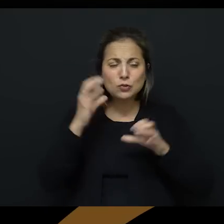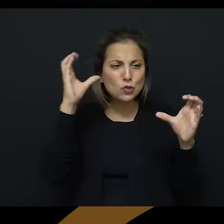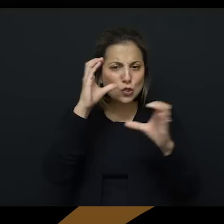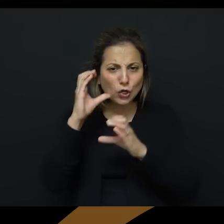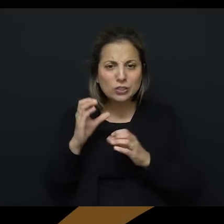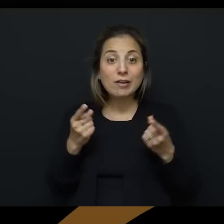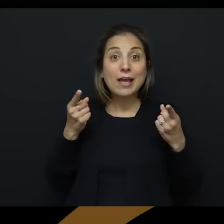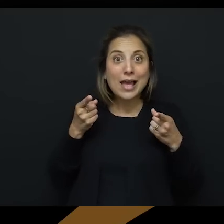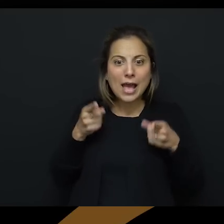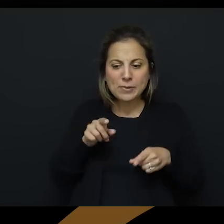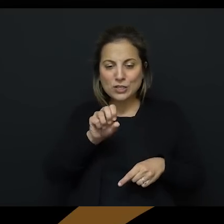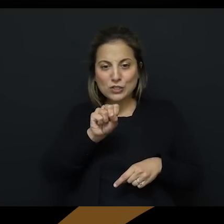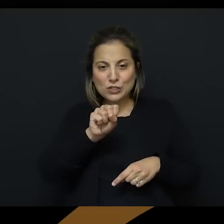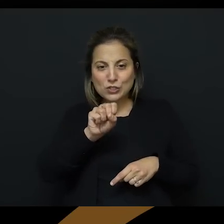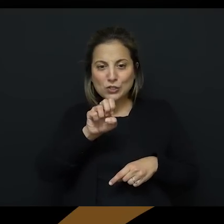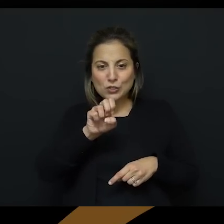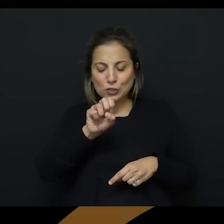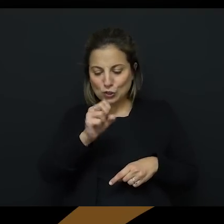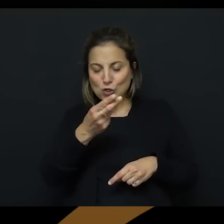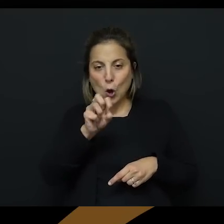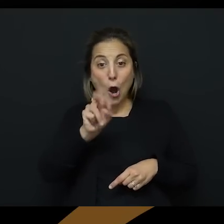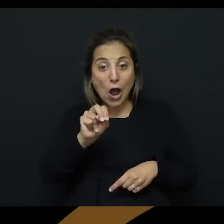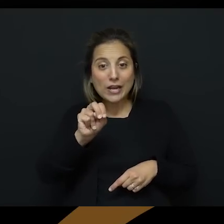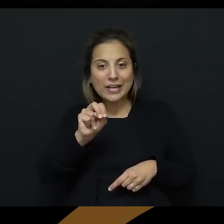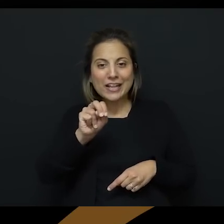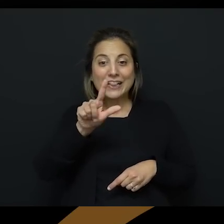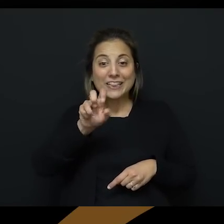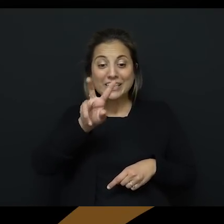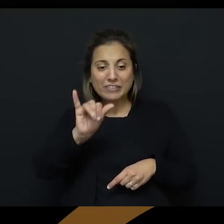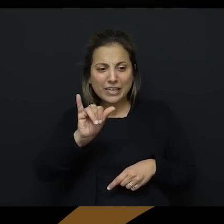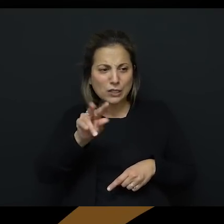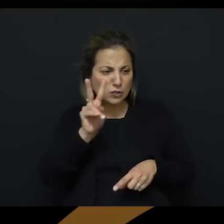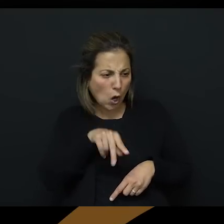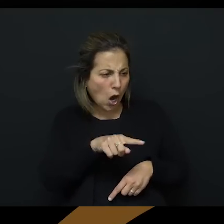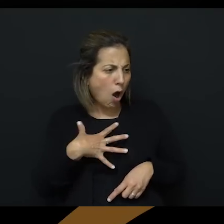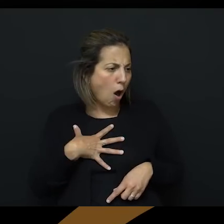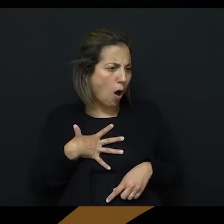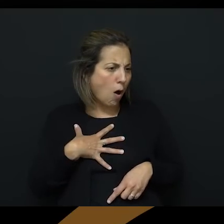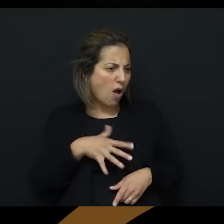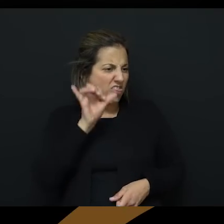and when Shawn Levy saw her, he was like, that's the one. Her charisma, she melted your heart,